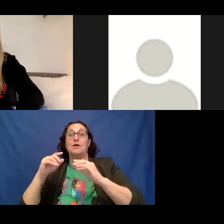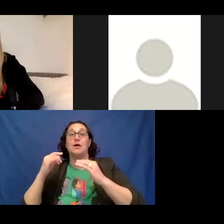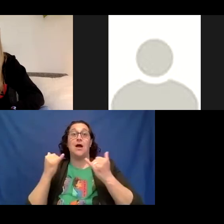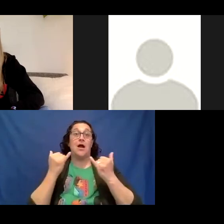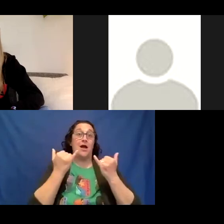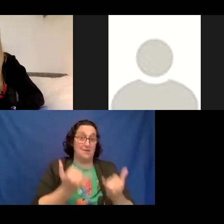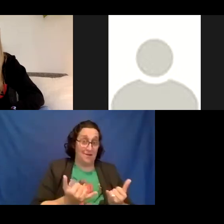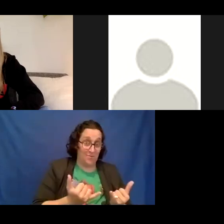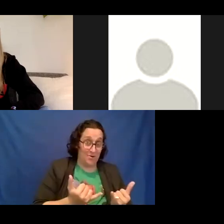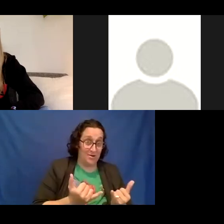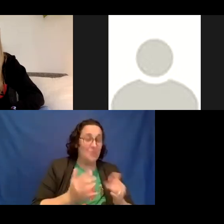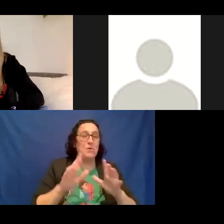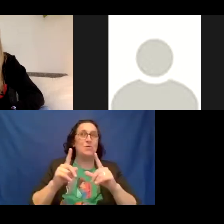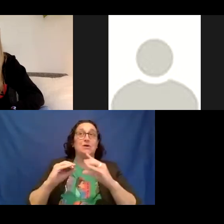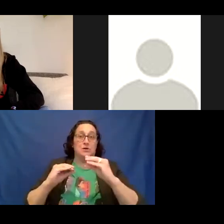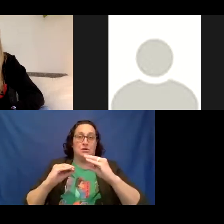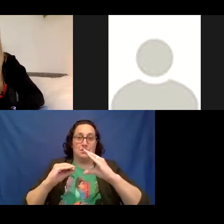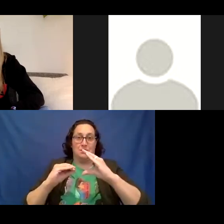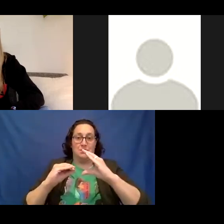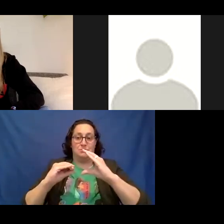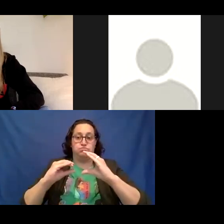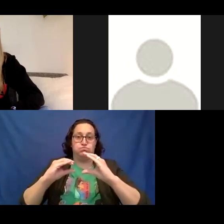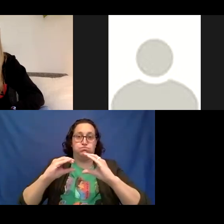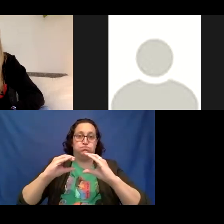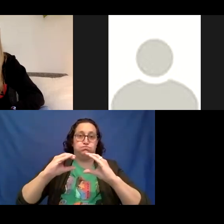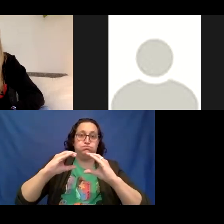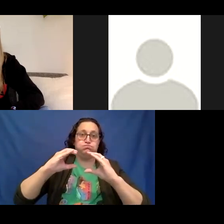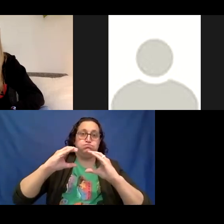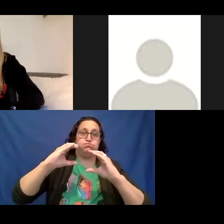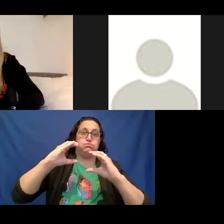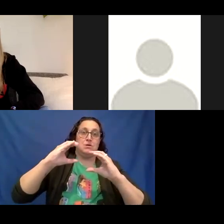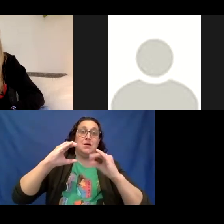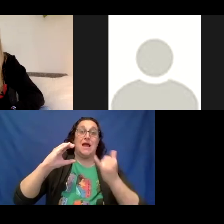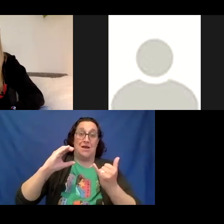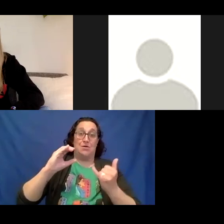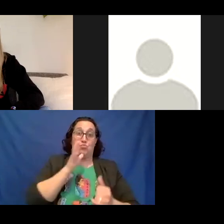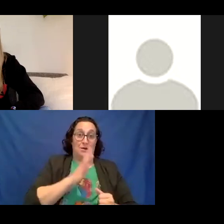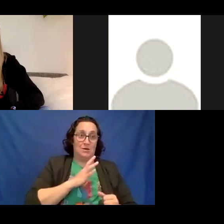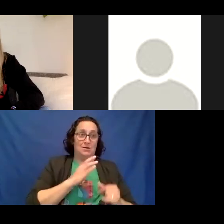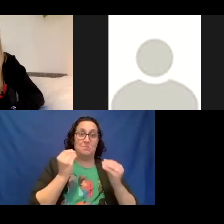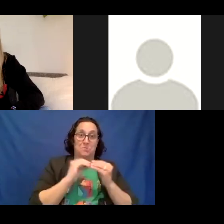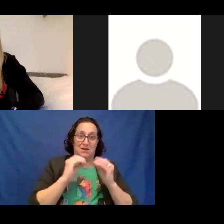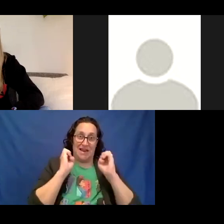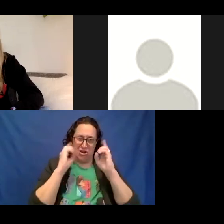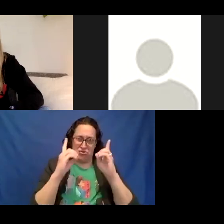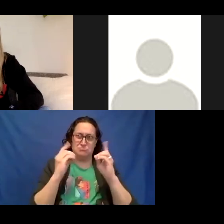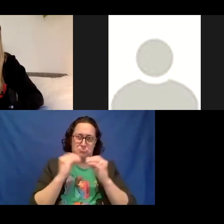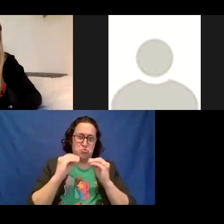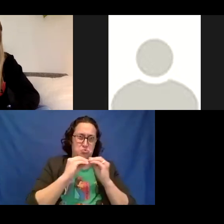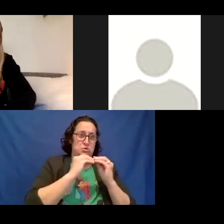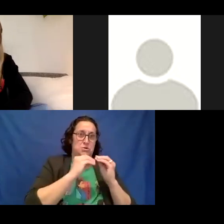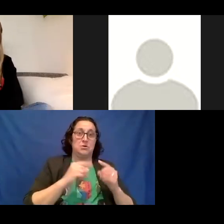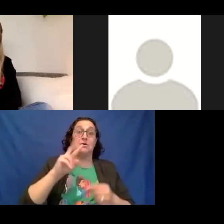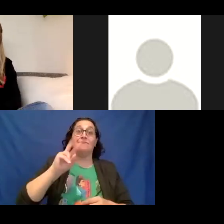focused for the boys and it was that hands-on home-ec vocational work for the girls. As time